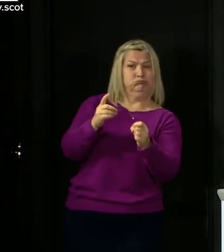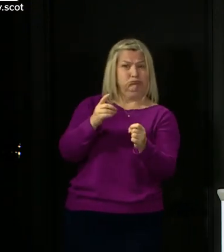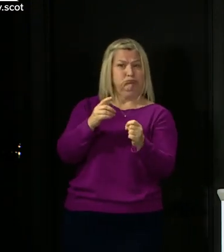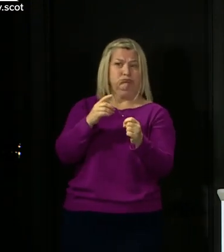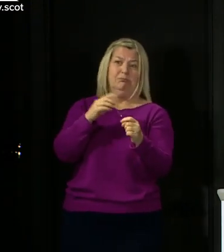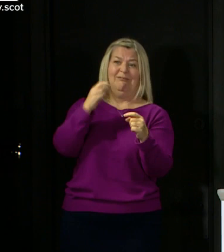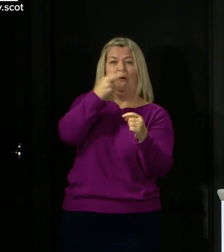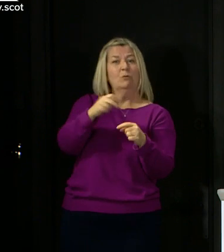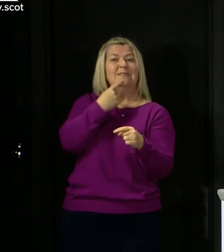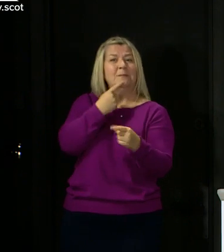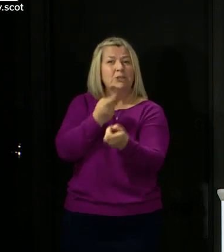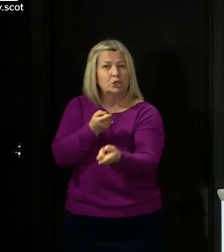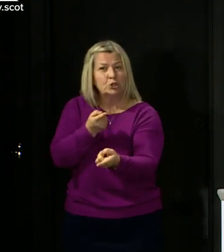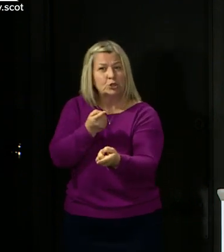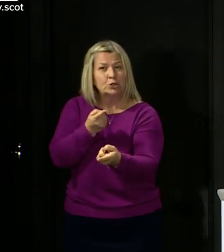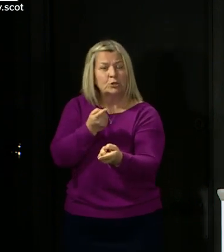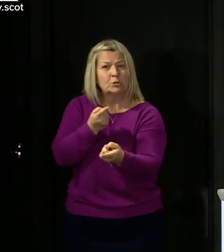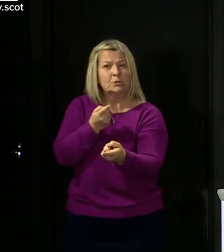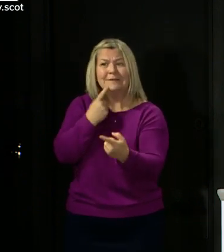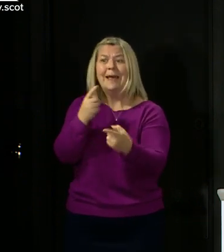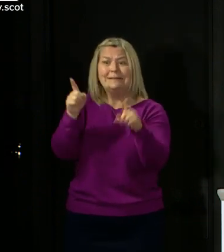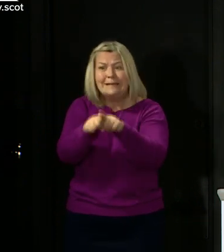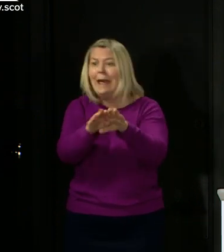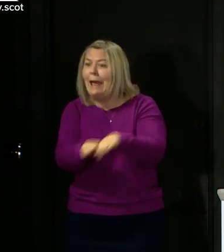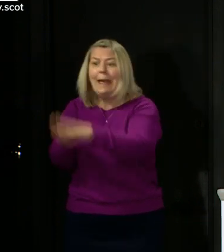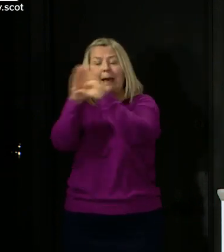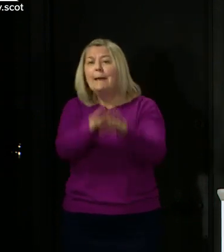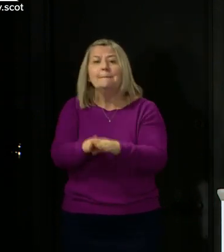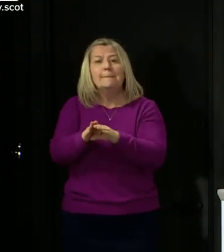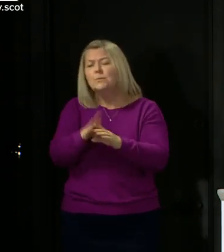decisions that apply to one nation only are actually UK wide.